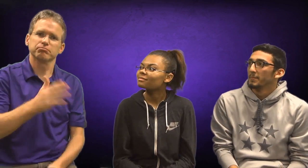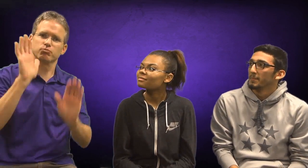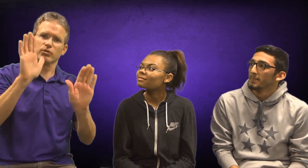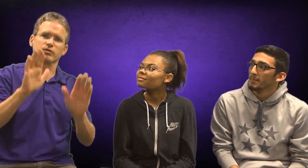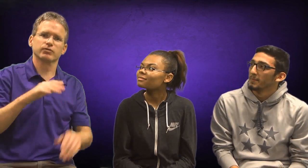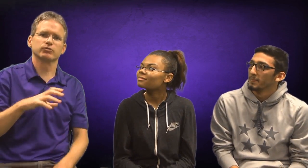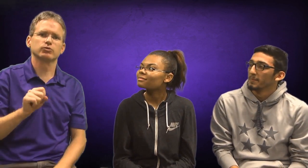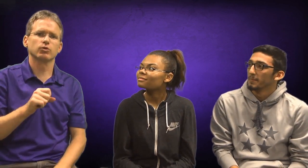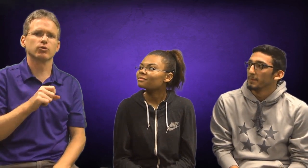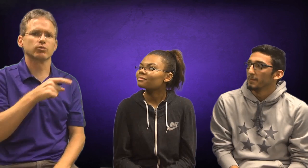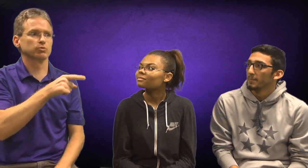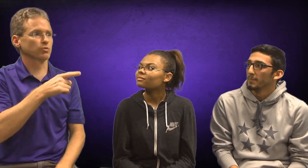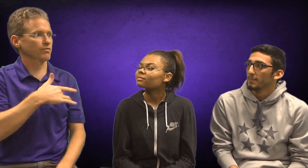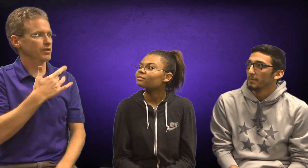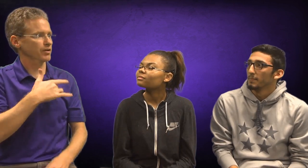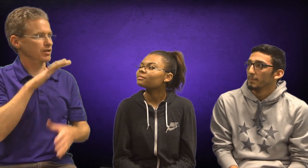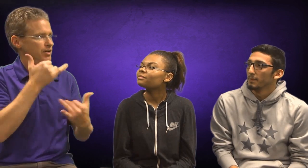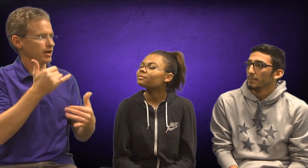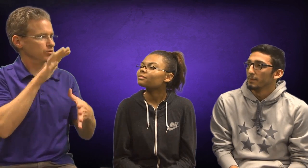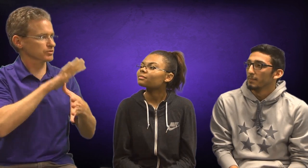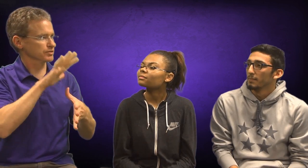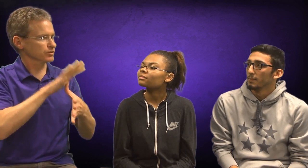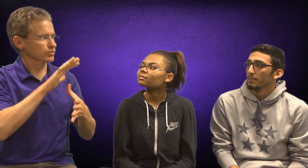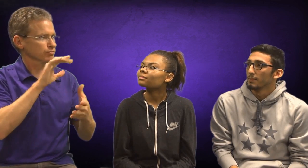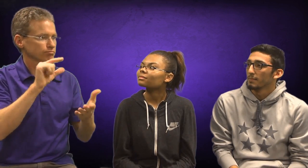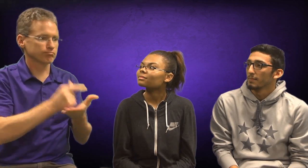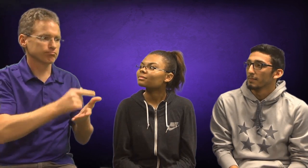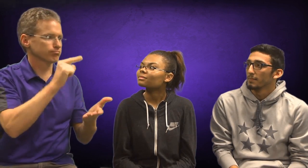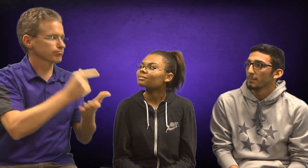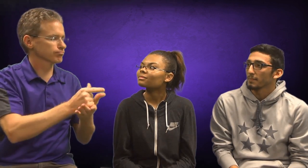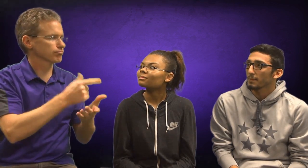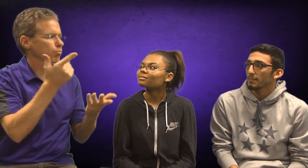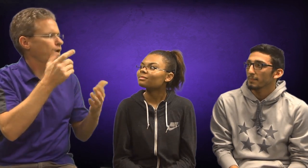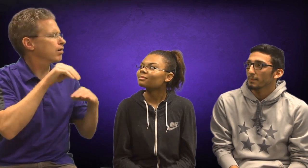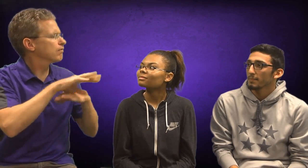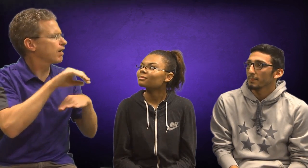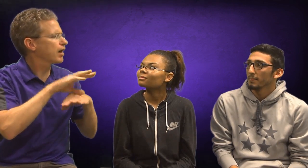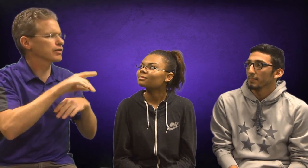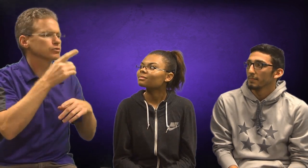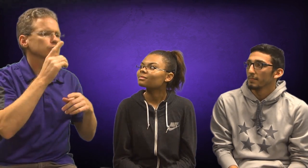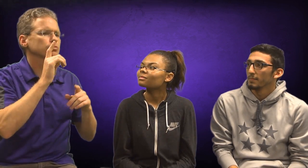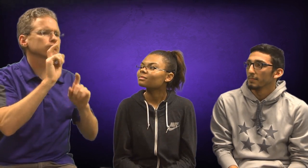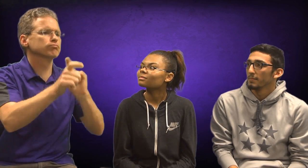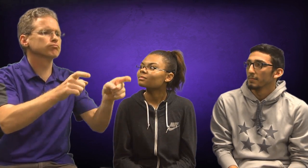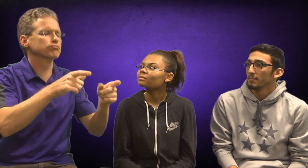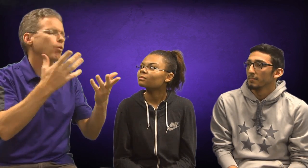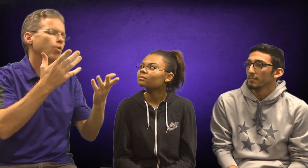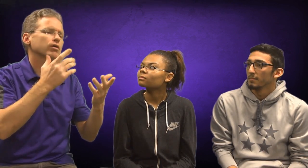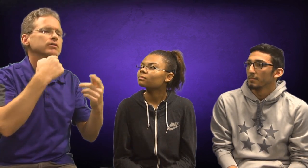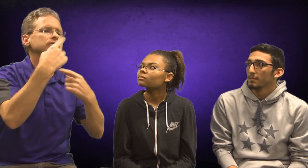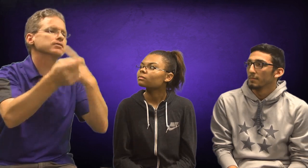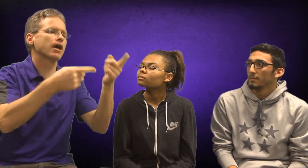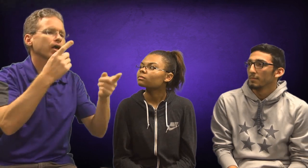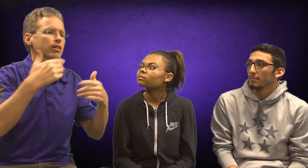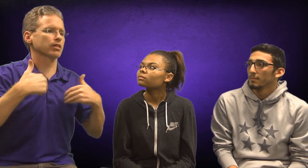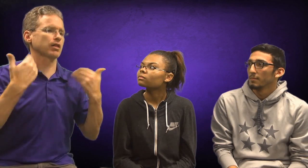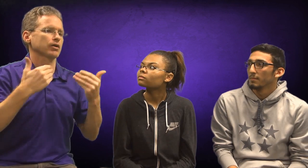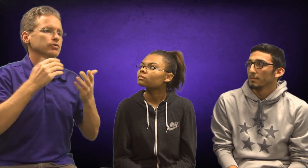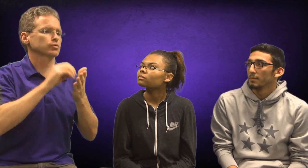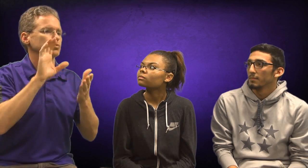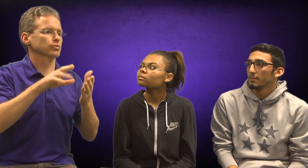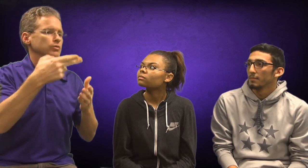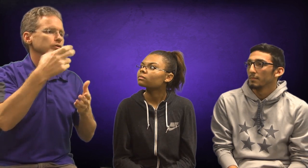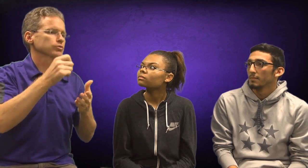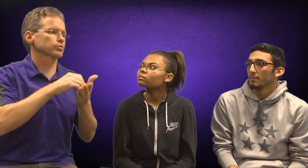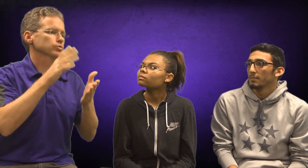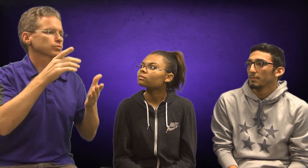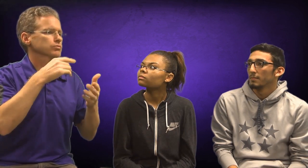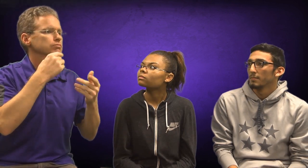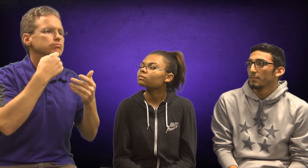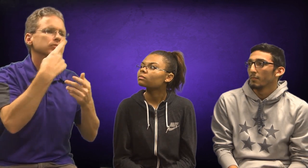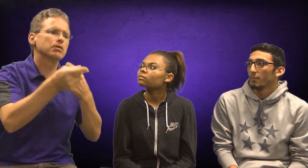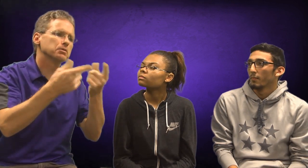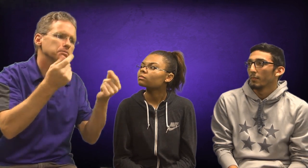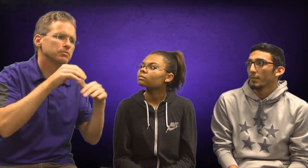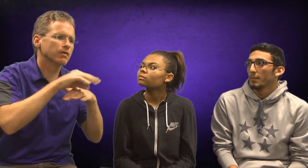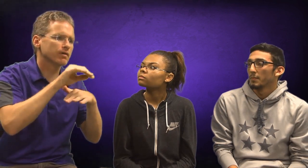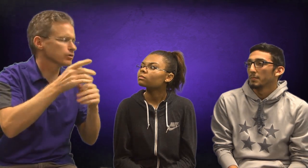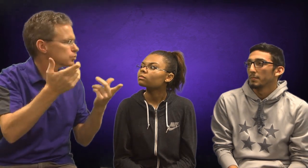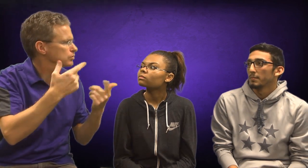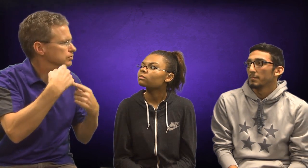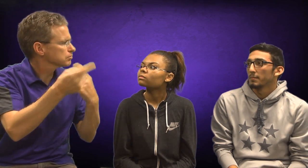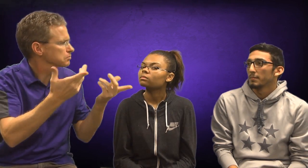Wonderful! So, being a senior and soon graduate, what is your advice to tell to the younger students?